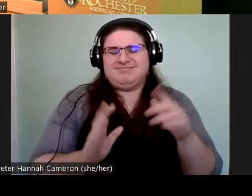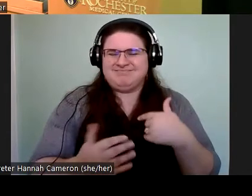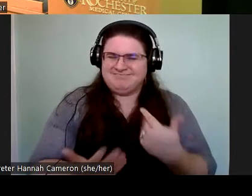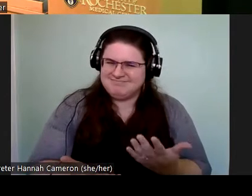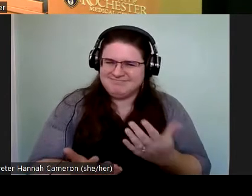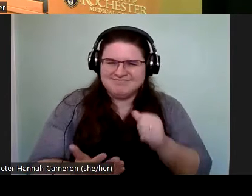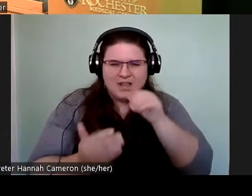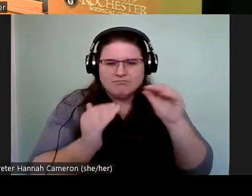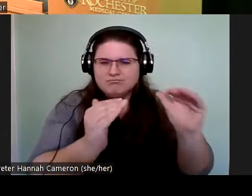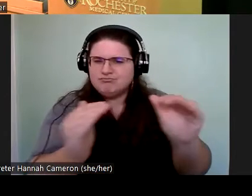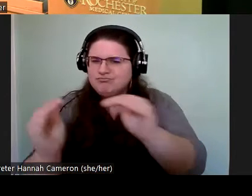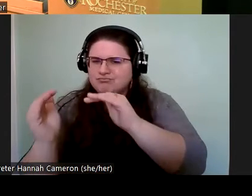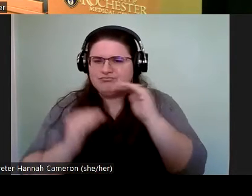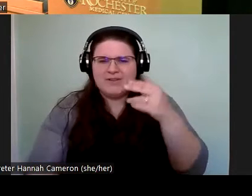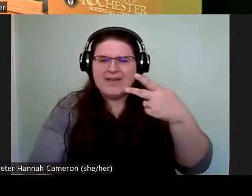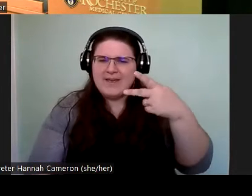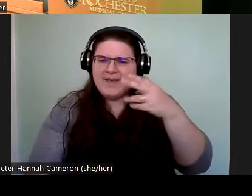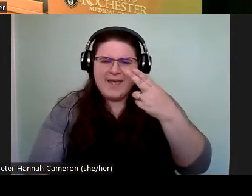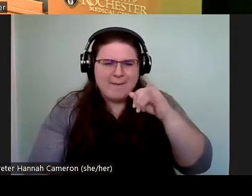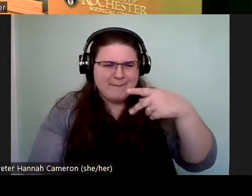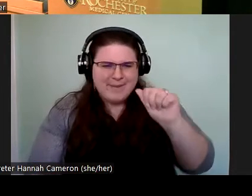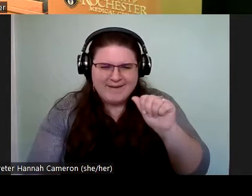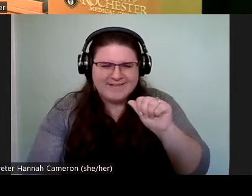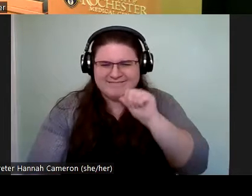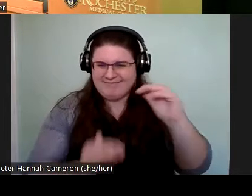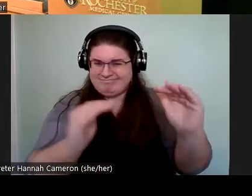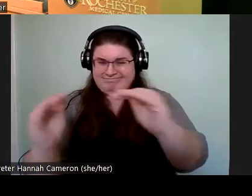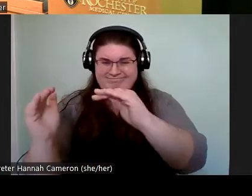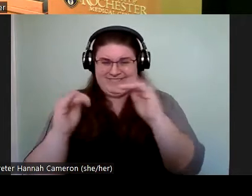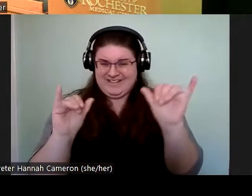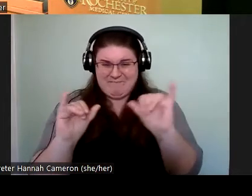conditions and that's something that we need to think about we have people routinely discharged